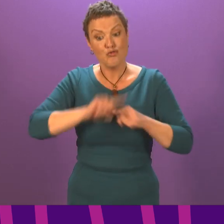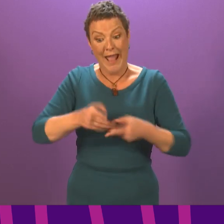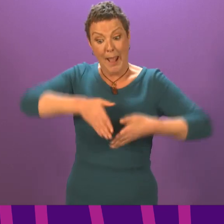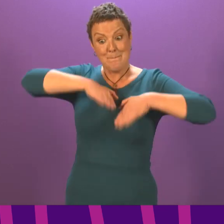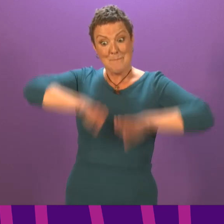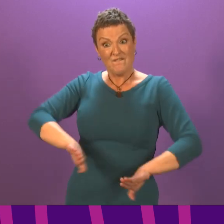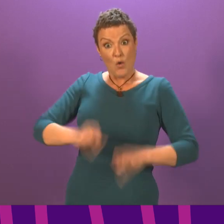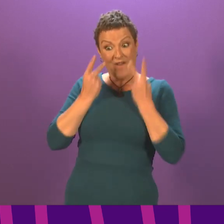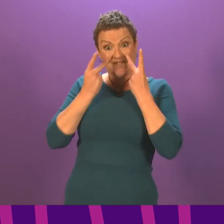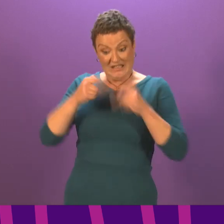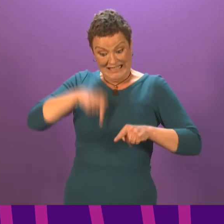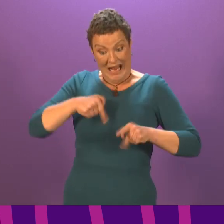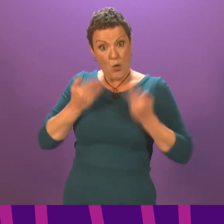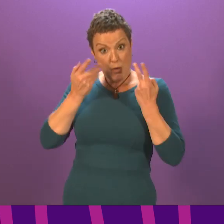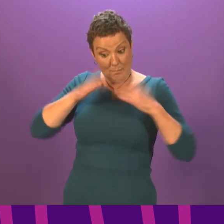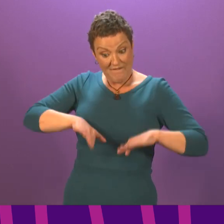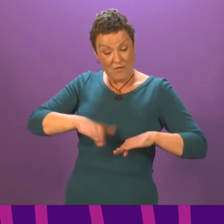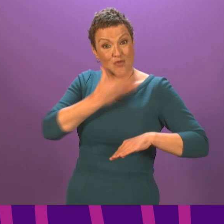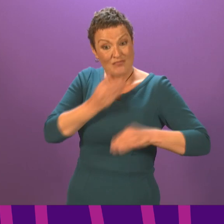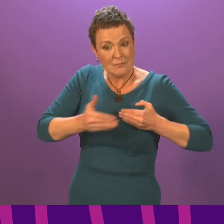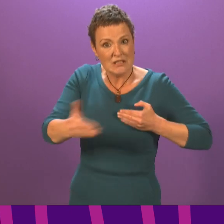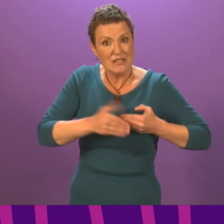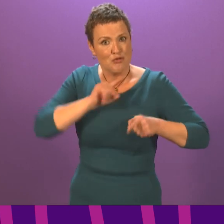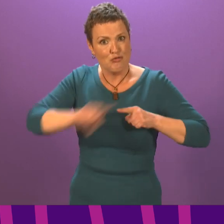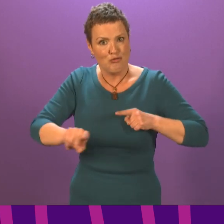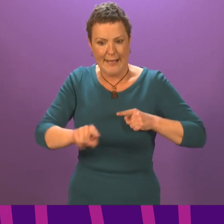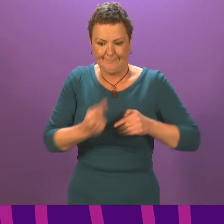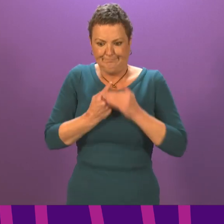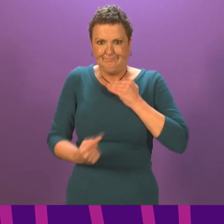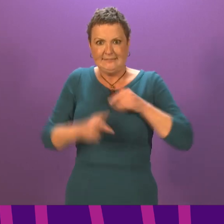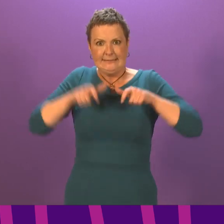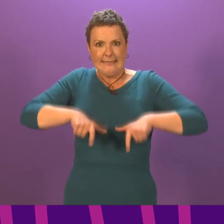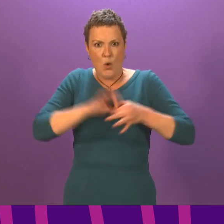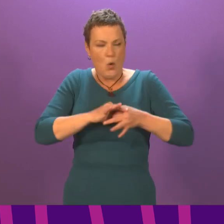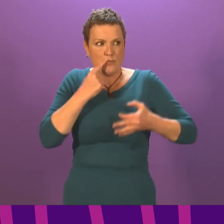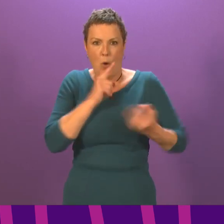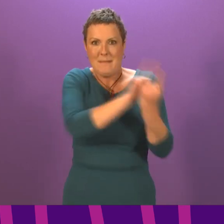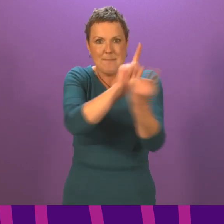possible between now and then and follow all the sensible rules and mitigations.